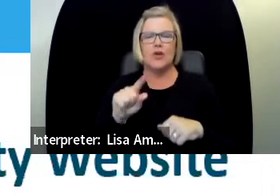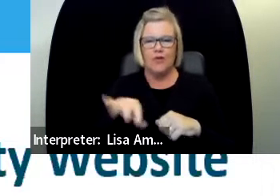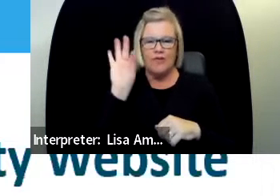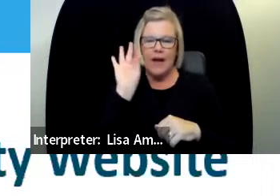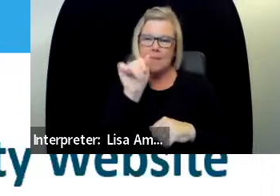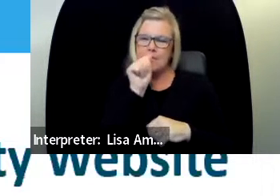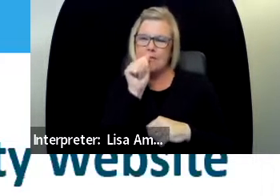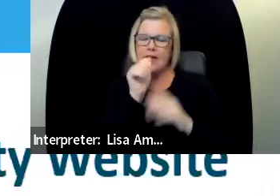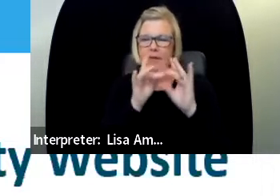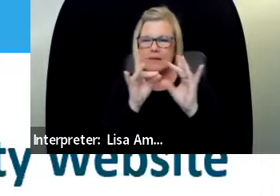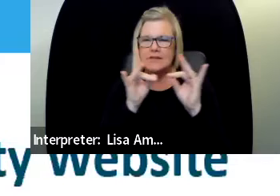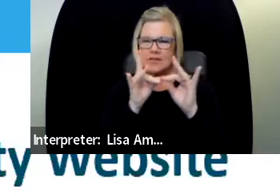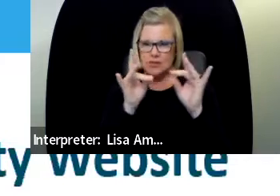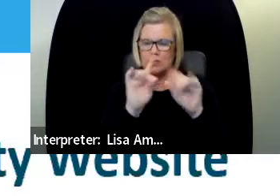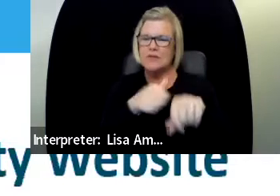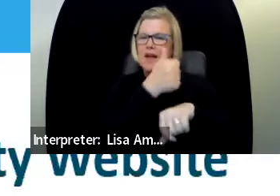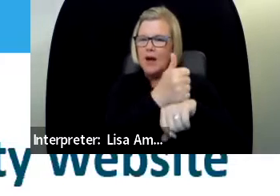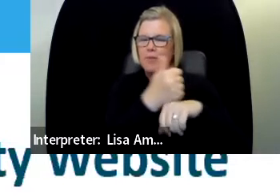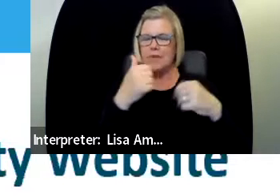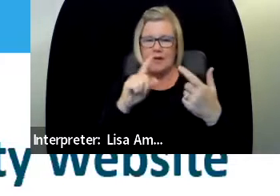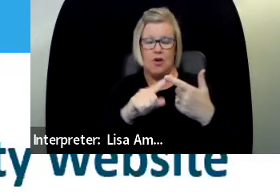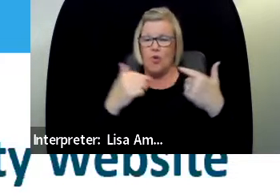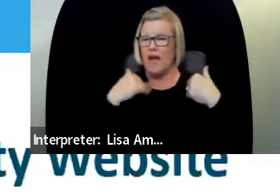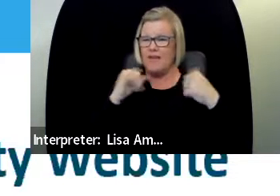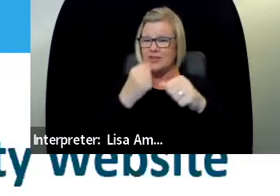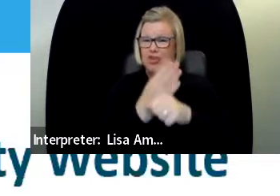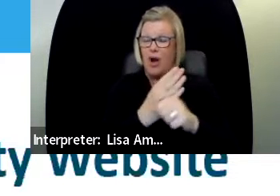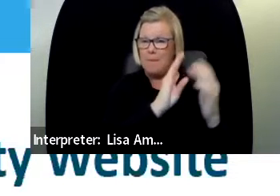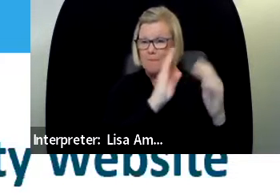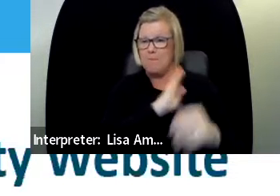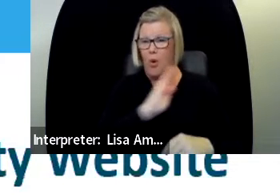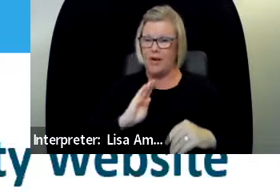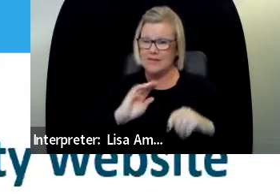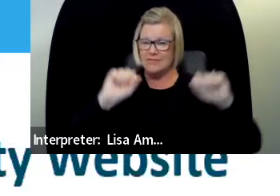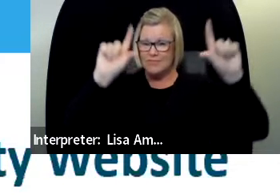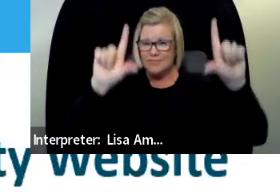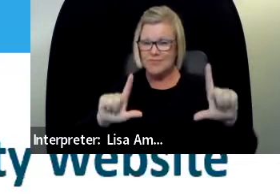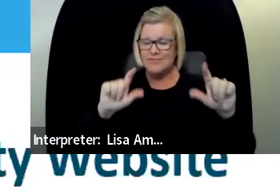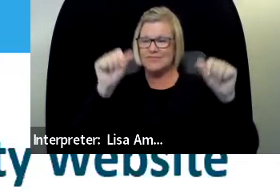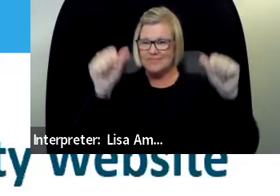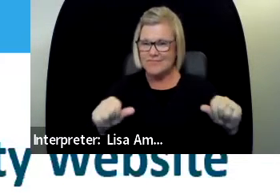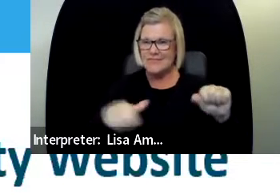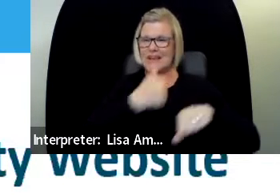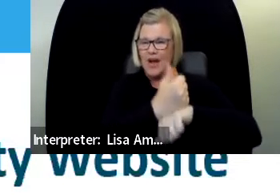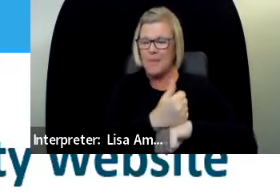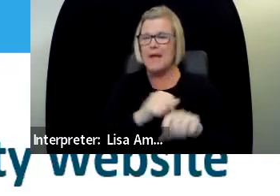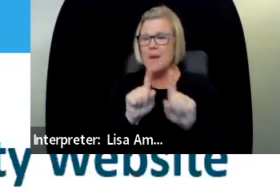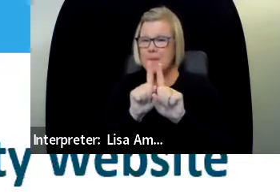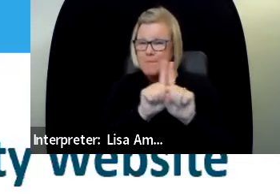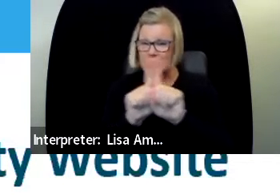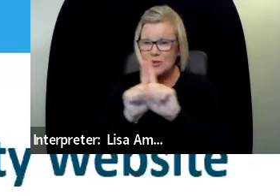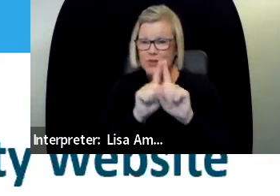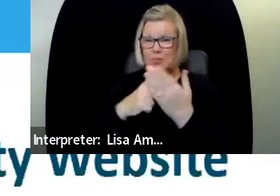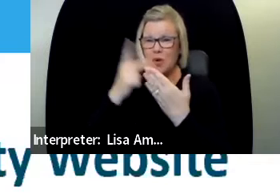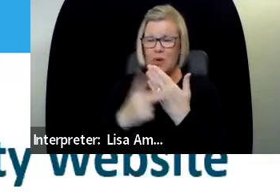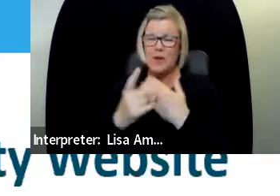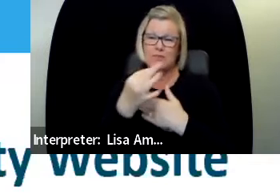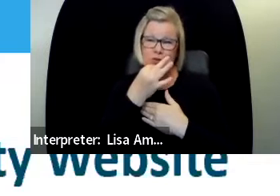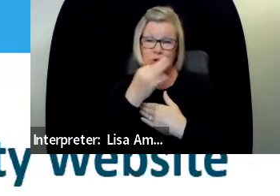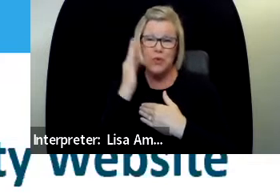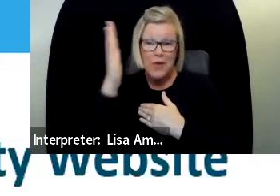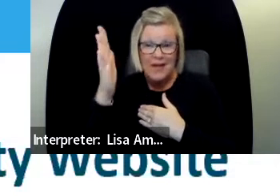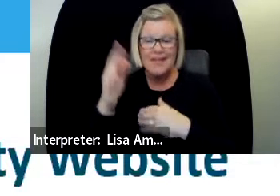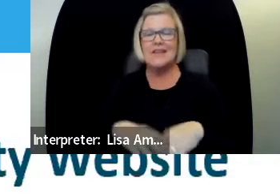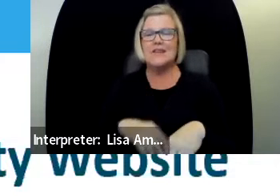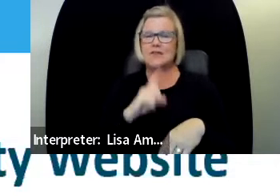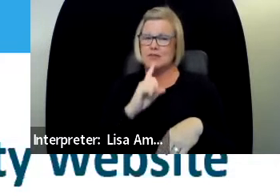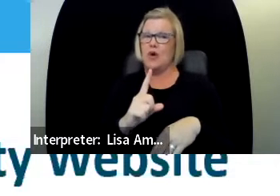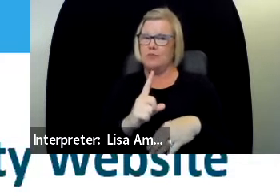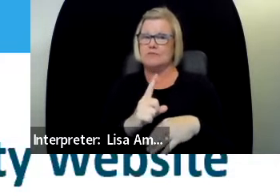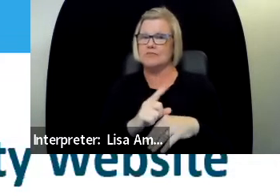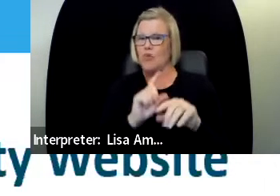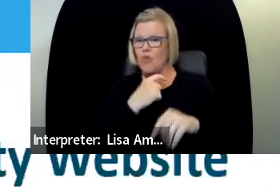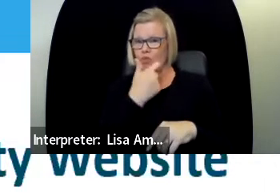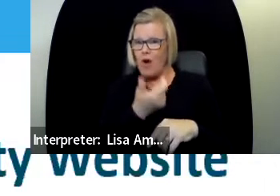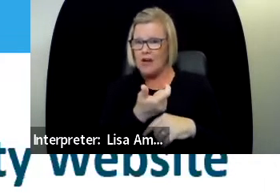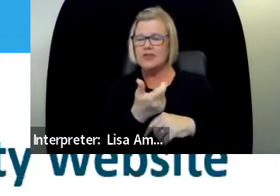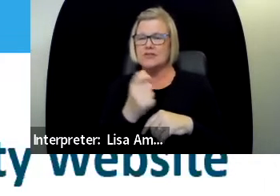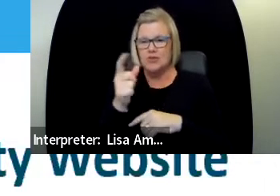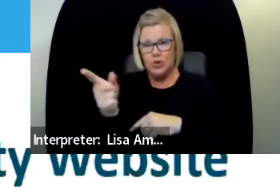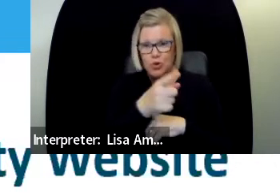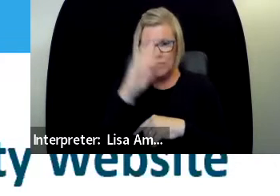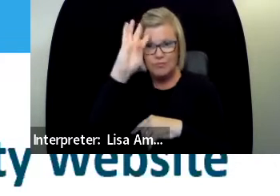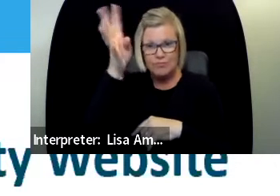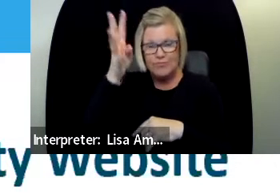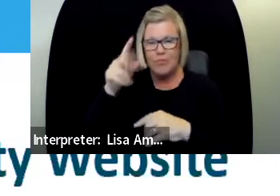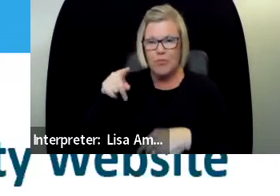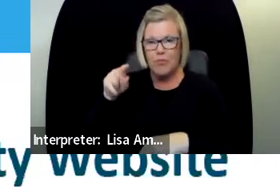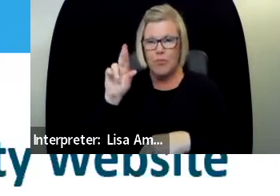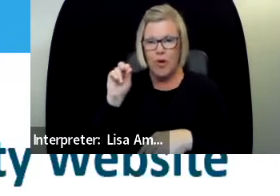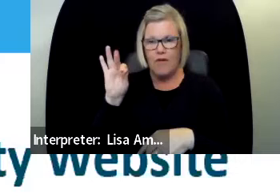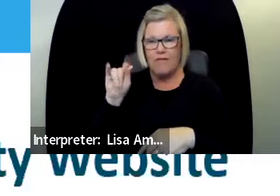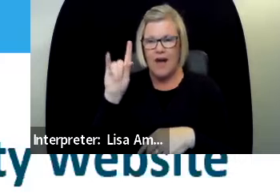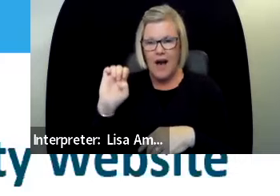YOU WILL FIND PRIVATE MESSAGE FORUMS. WE ARE ROLLING OUT A JOB BOARD UNIQUE TO THE SECTOR AS WELL AS A MENTORSHIP PROGRAM IN THE NEXT FEW MONTHS, SO PLEASE STAY TUNED AND FEEL FREE TO CREATE A PROFILE AND START TO CONNECT WITH OTHERS OUTSIDE OF JUST THIS WEBINAR SERIES. I WILL GO AHEAD AND DROP THE LINK IN THE CHAT, ONCE MORE.